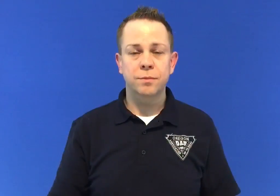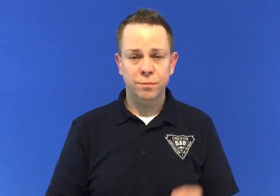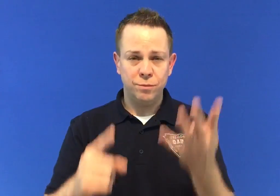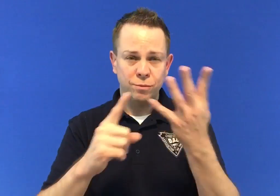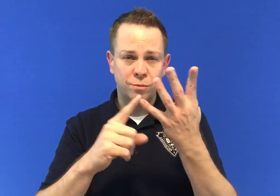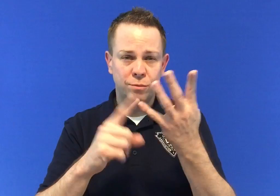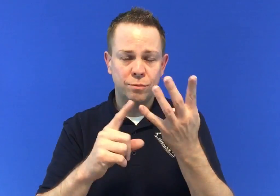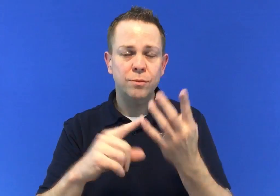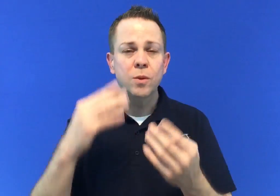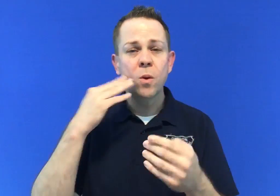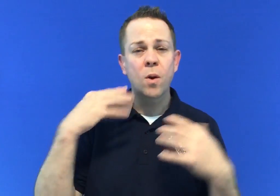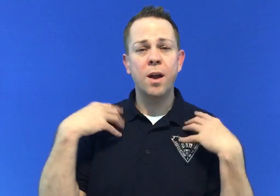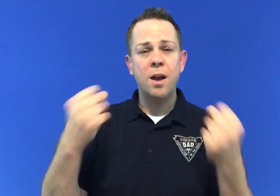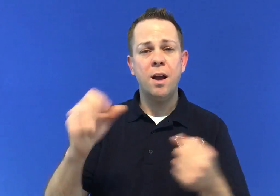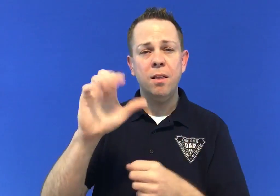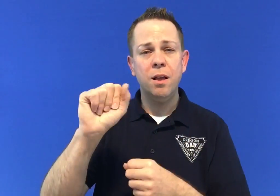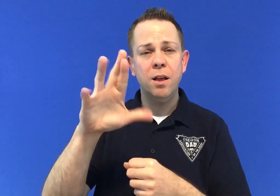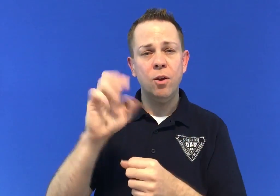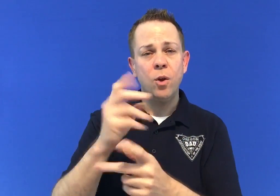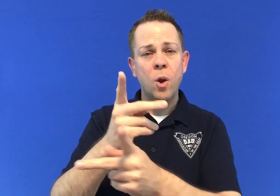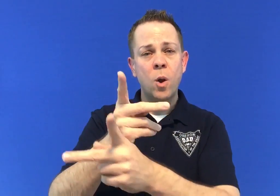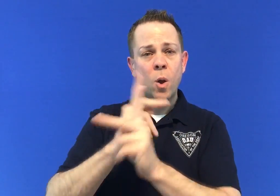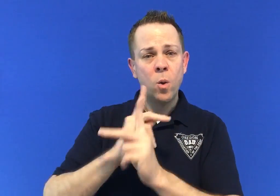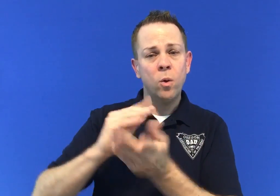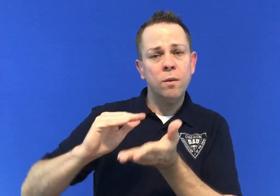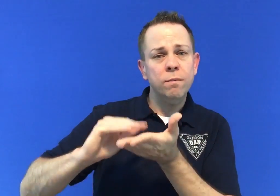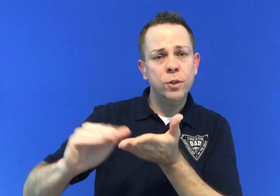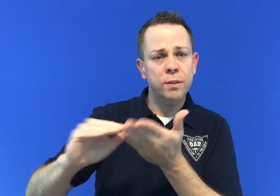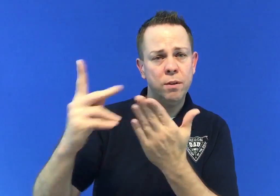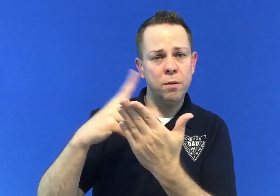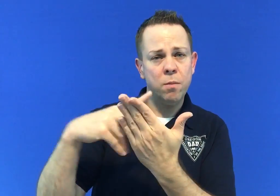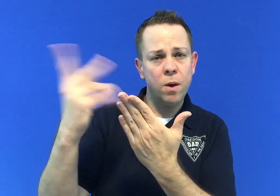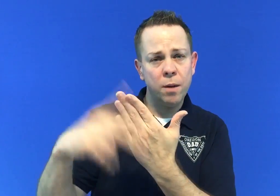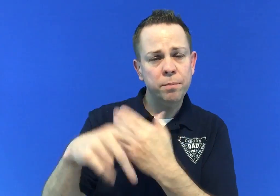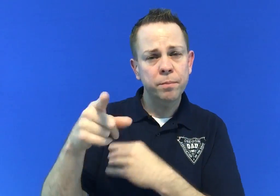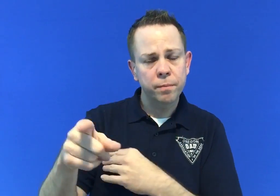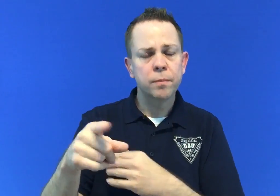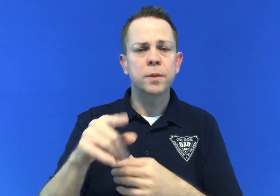4) The Health Care Loan Forgiveness Program